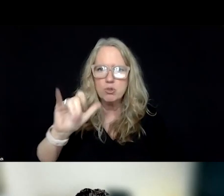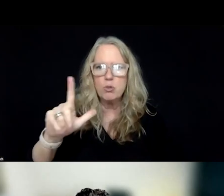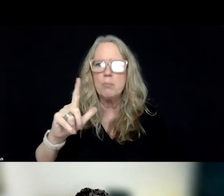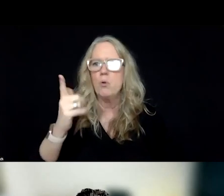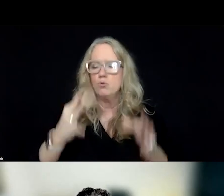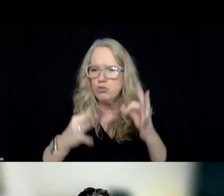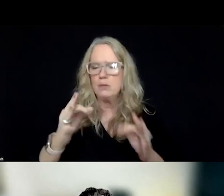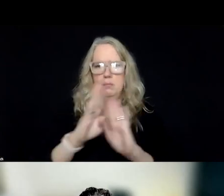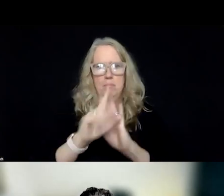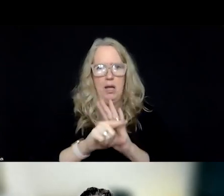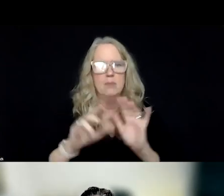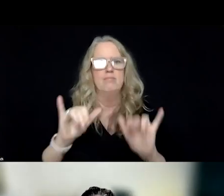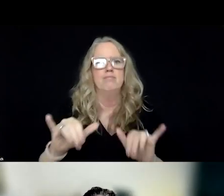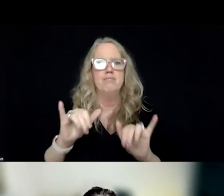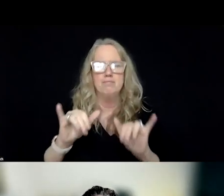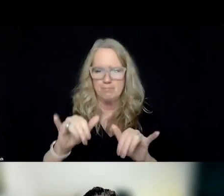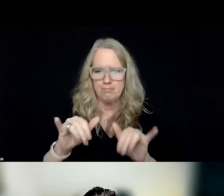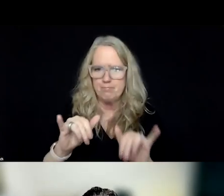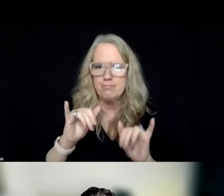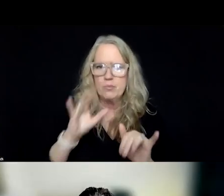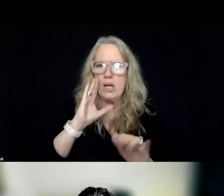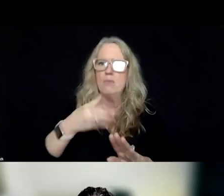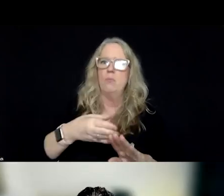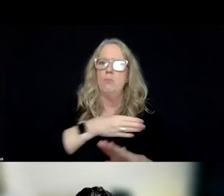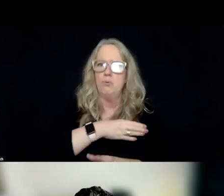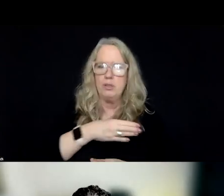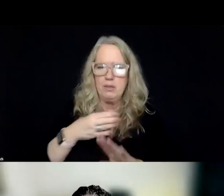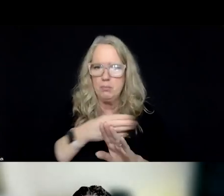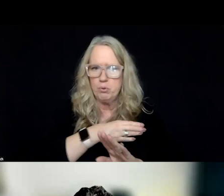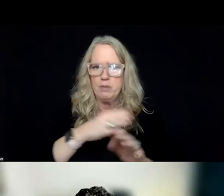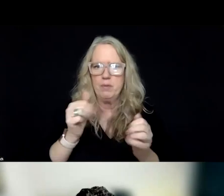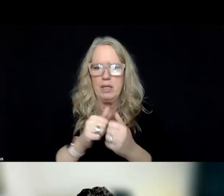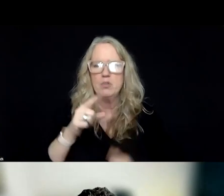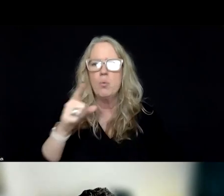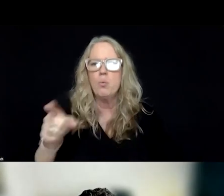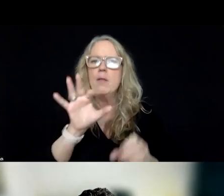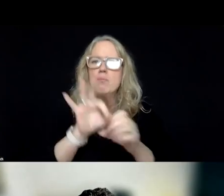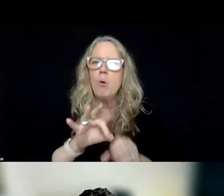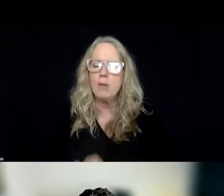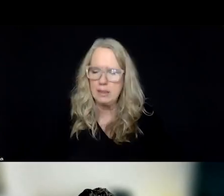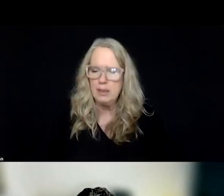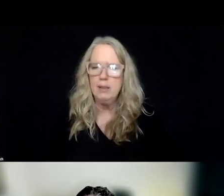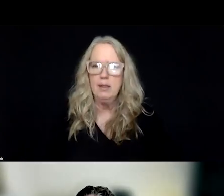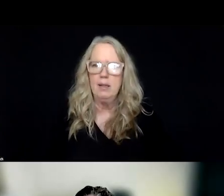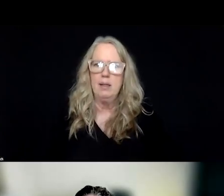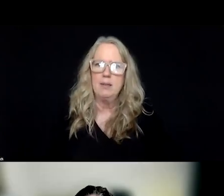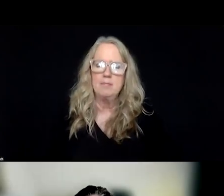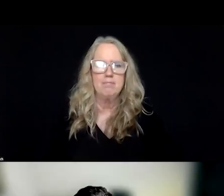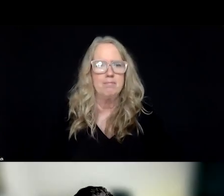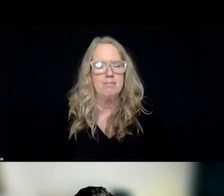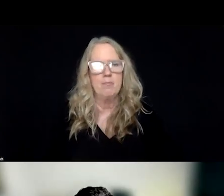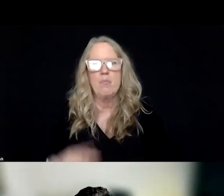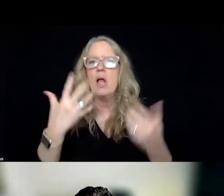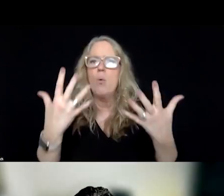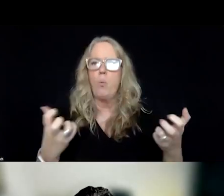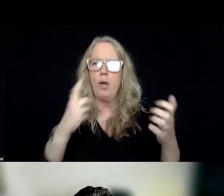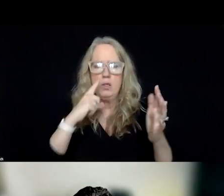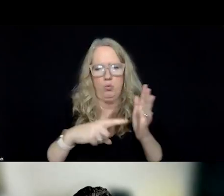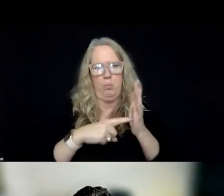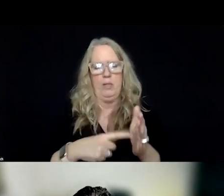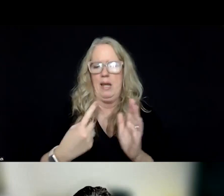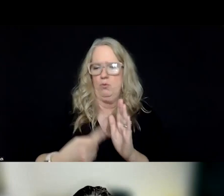SO I NOTICED WITH THE POLLING RESULTS -- SOMETIMES THE